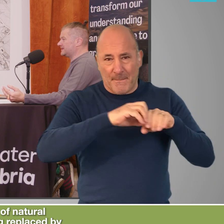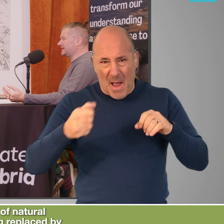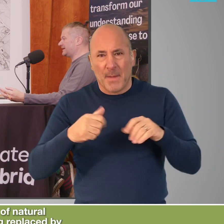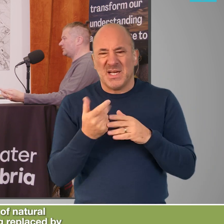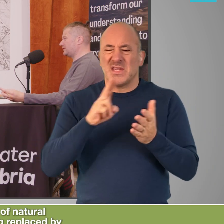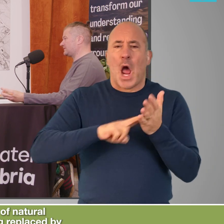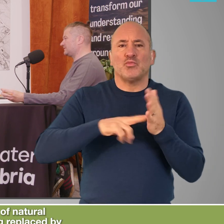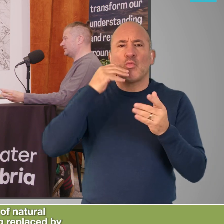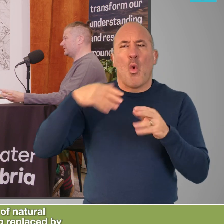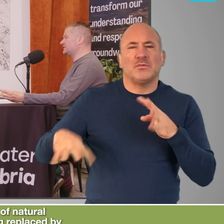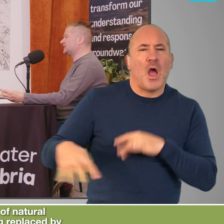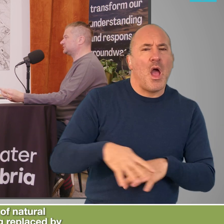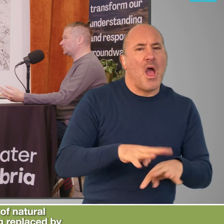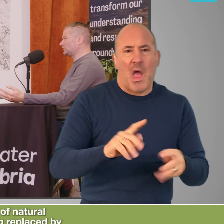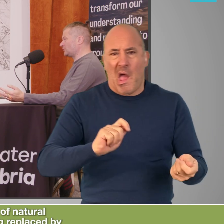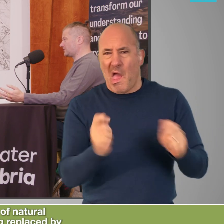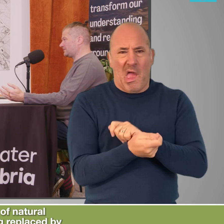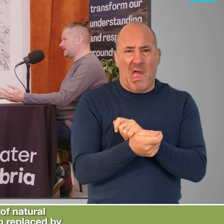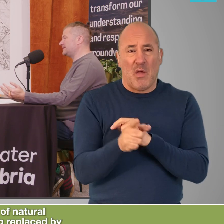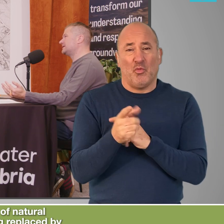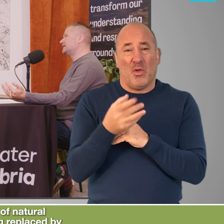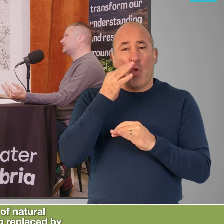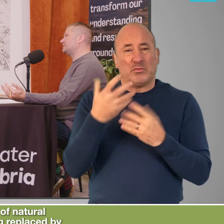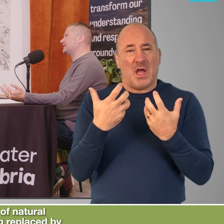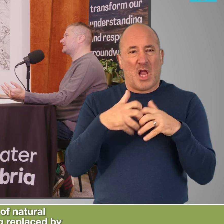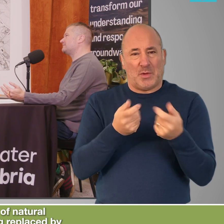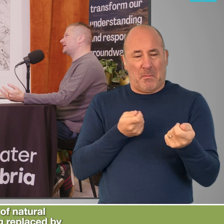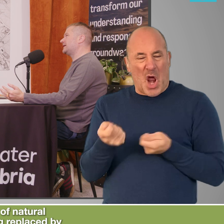and that networks of natural watercourse has being replaced by